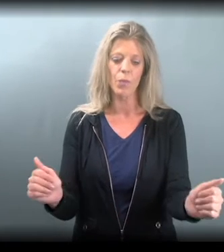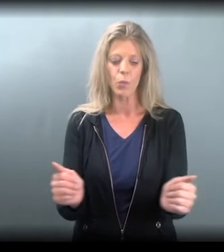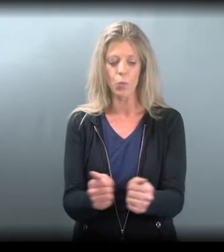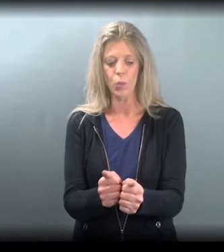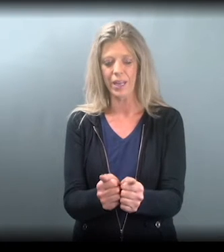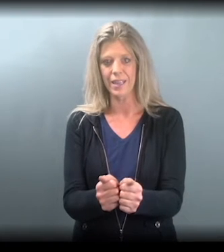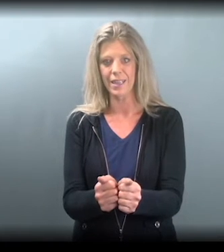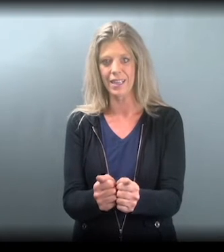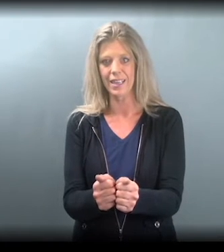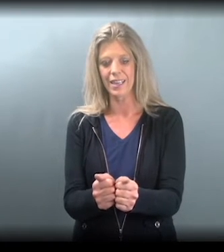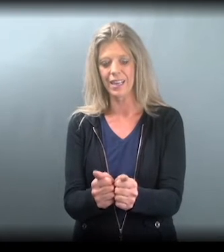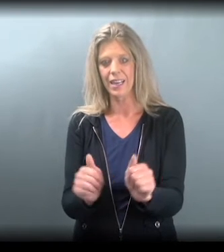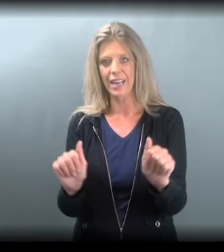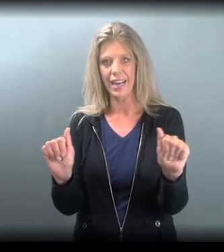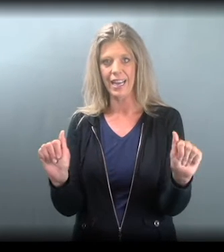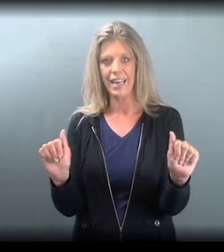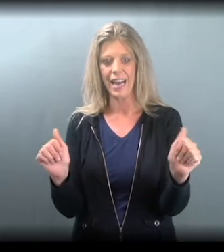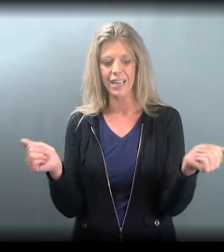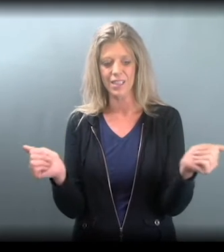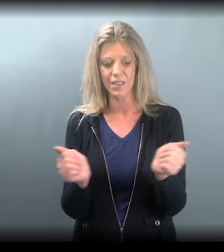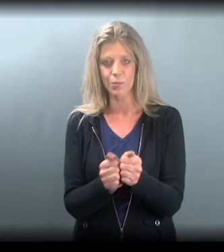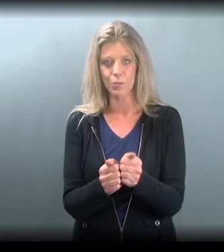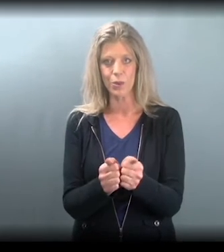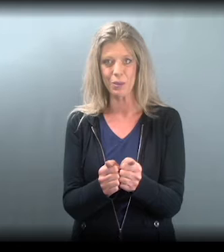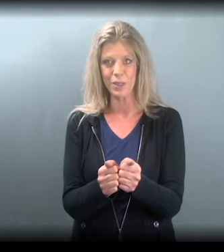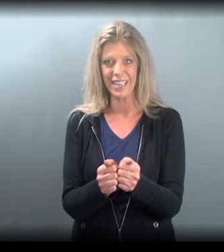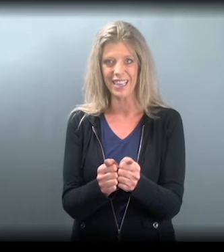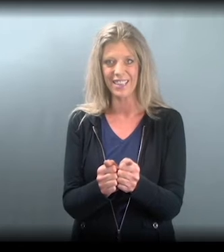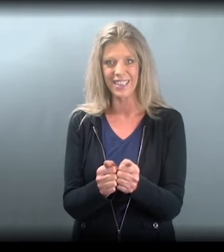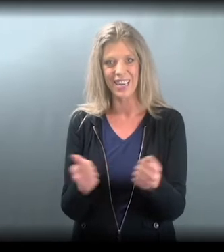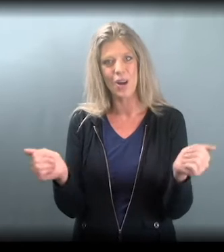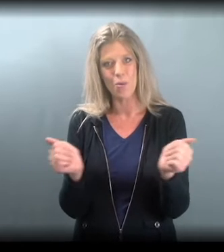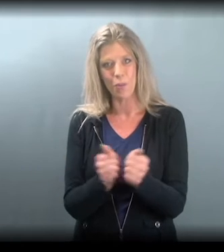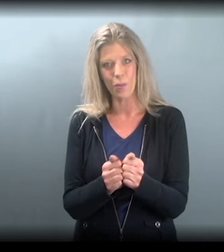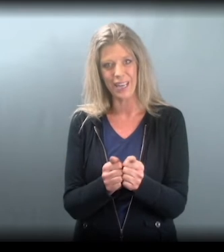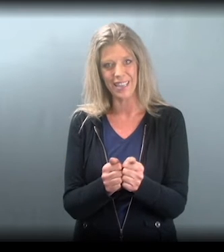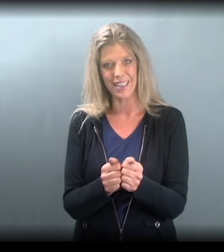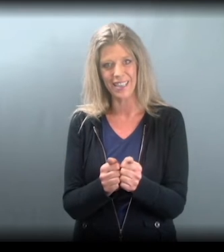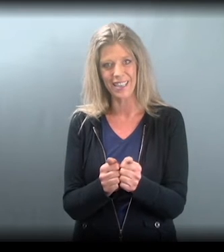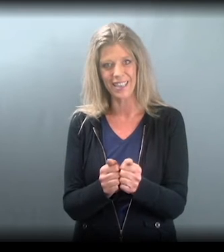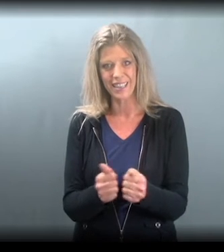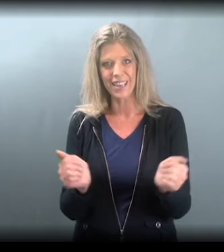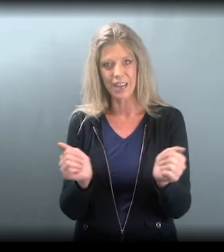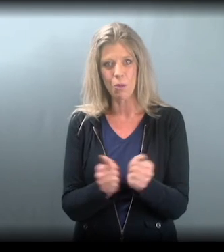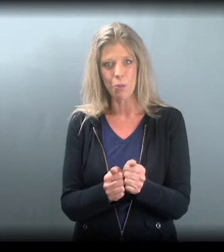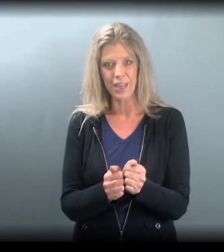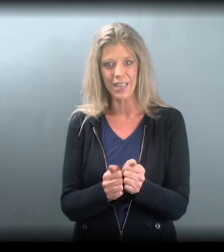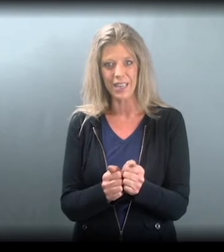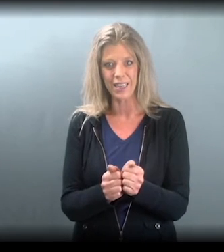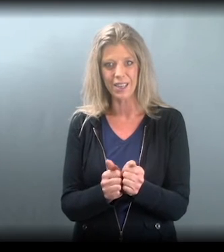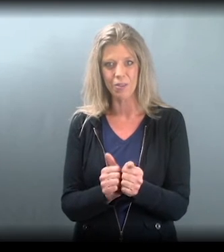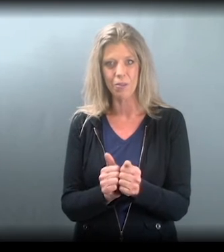WITH A-hands. Put them together. WITH